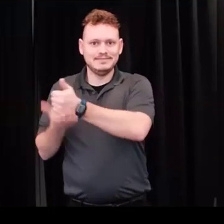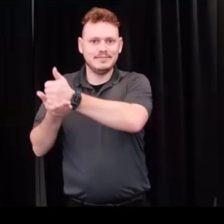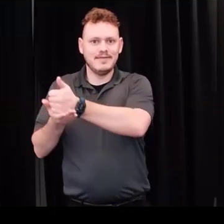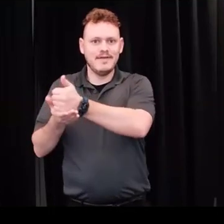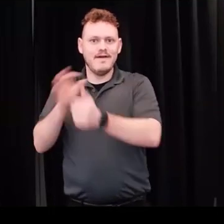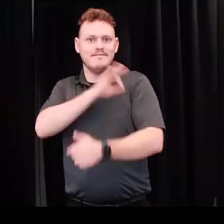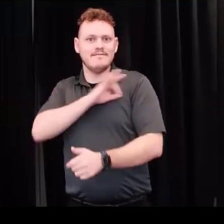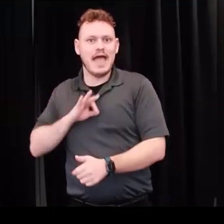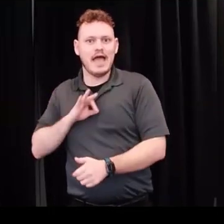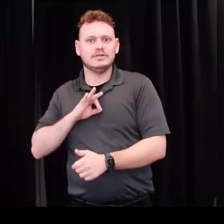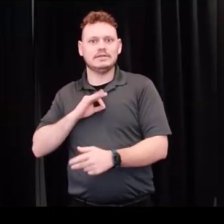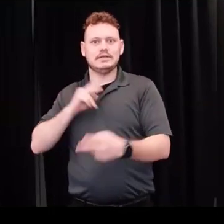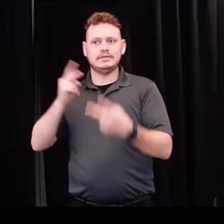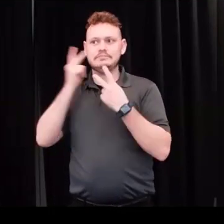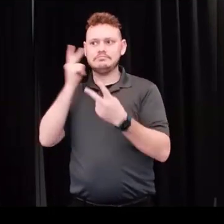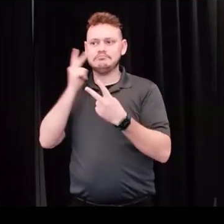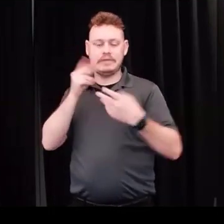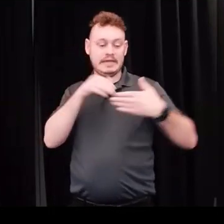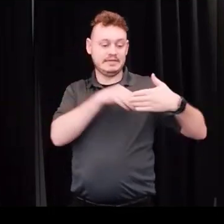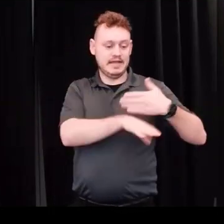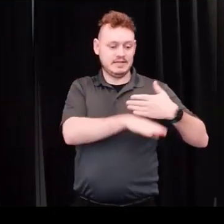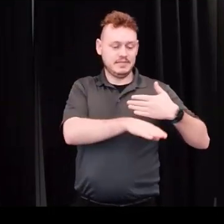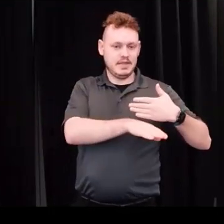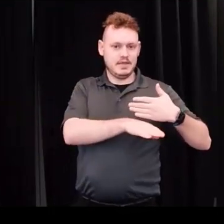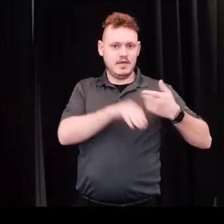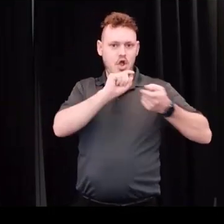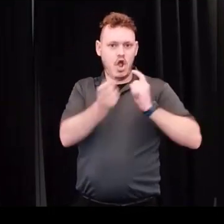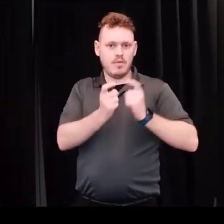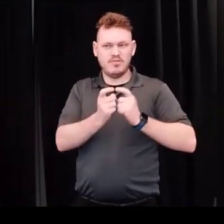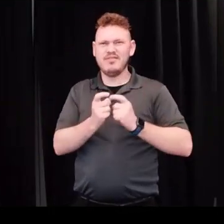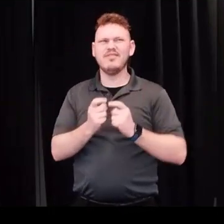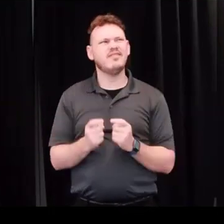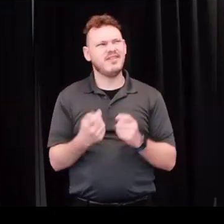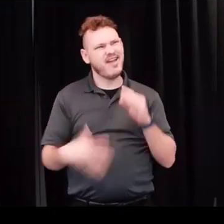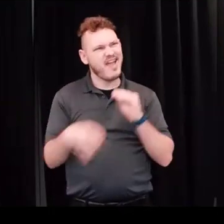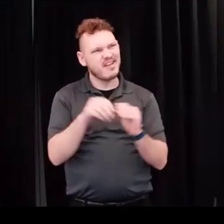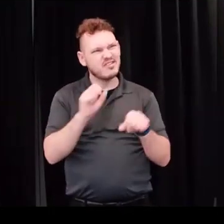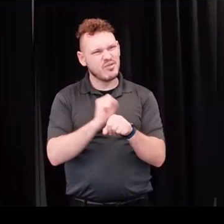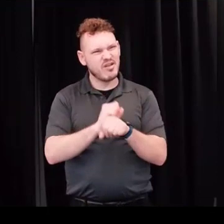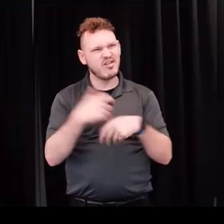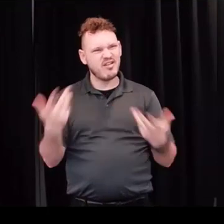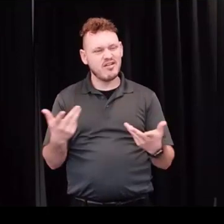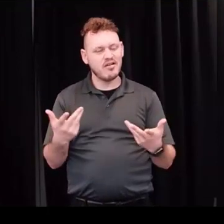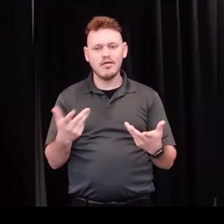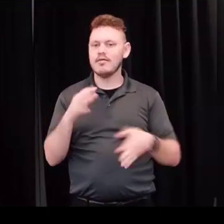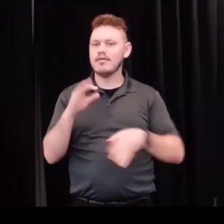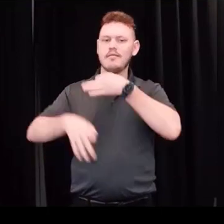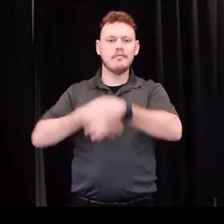viewing the accessibility accommodations as extra work, and laying a foundation for all